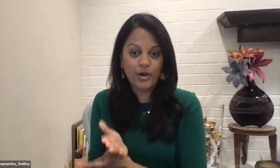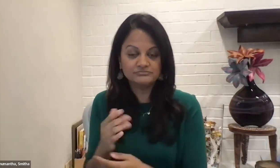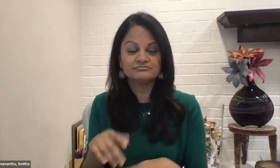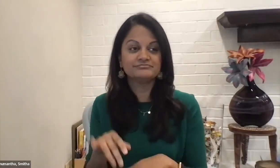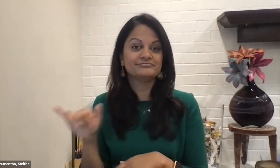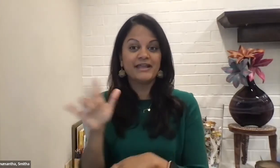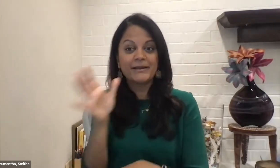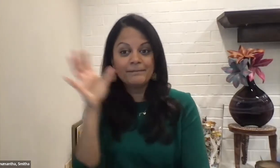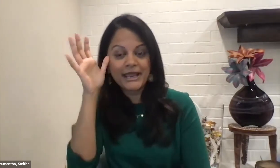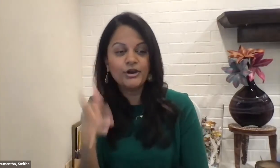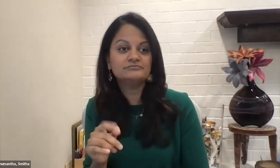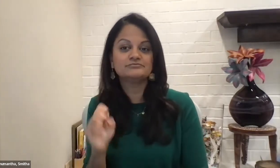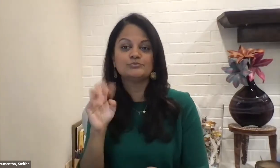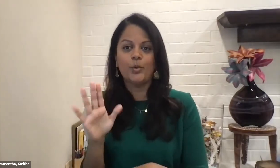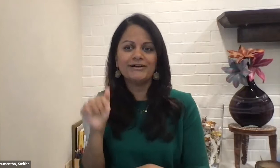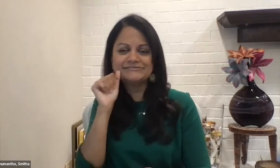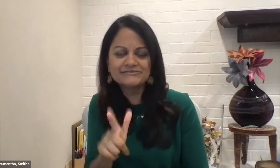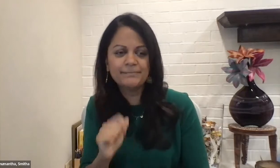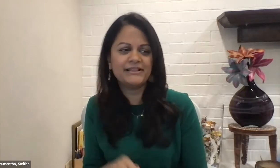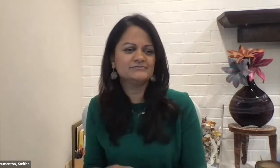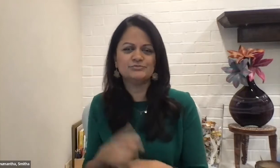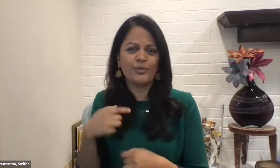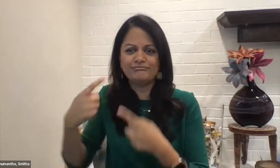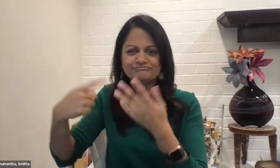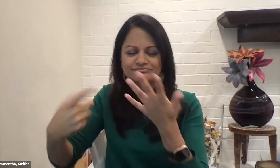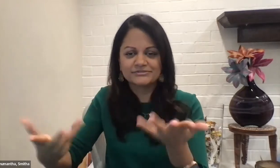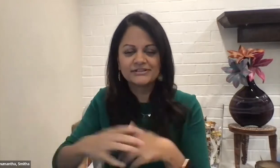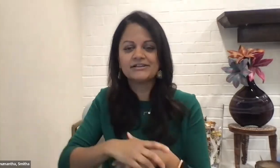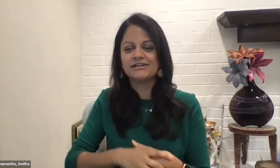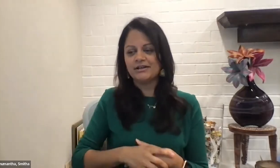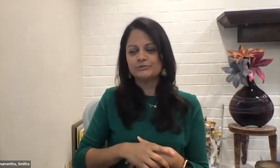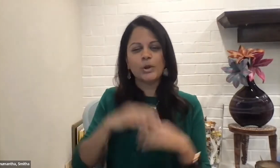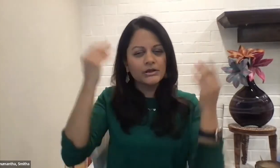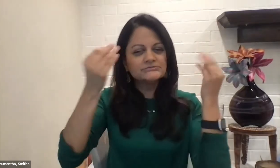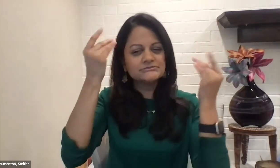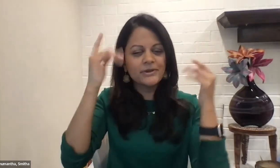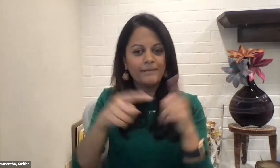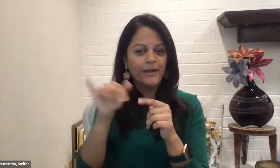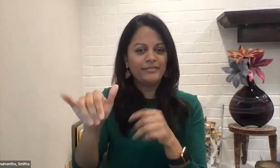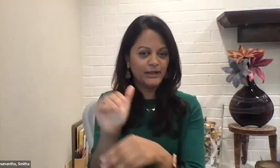for their loved ones with dementia, whether it be their parent, a sibling--you name it--